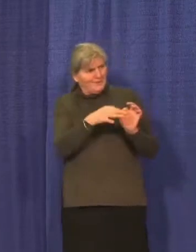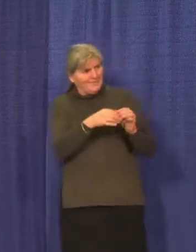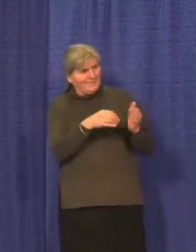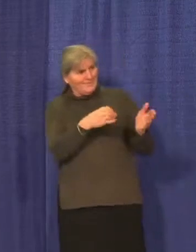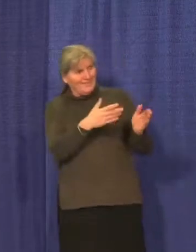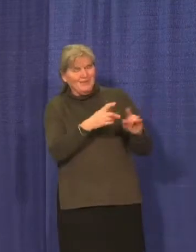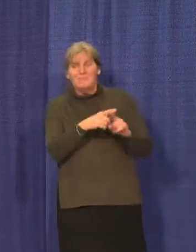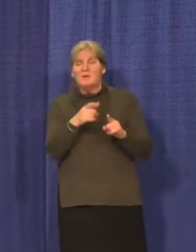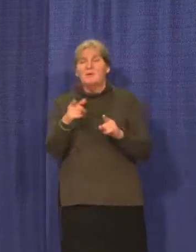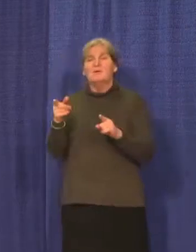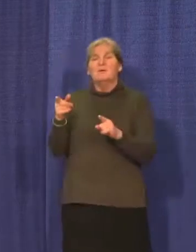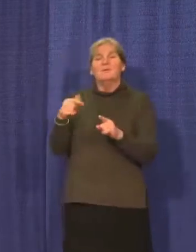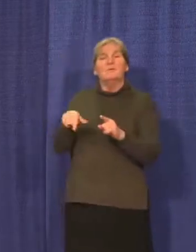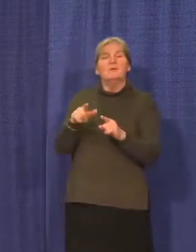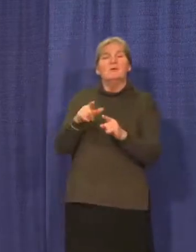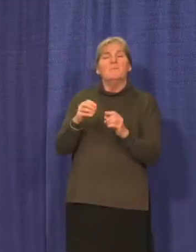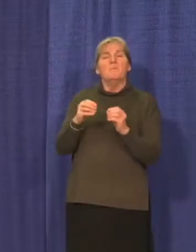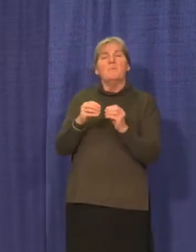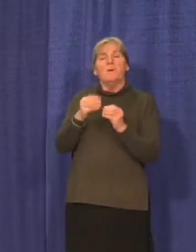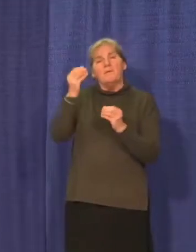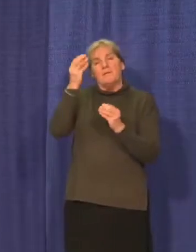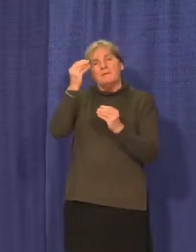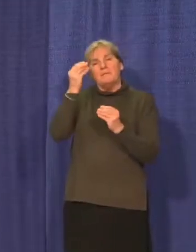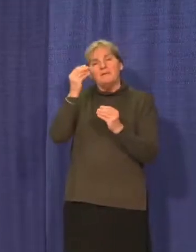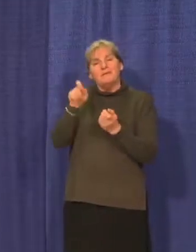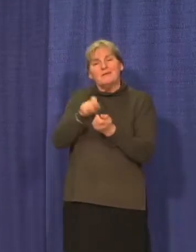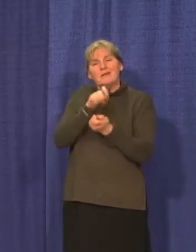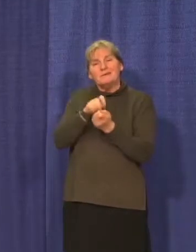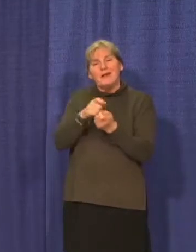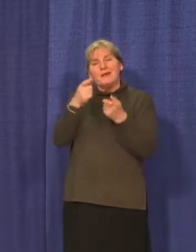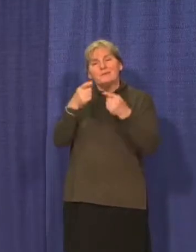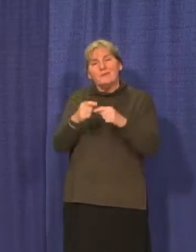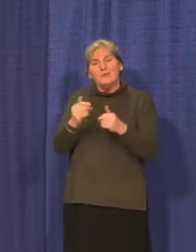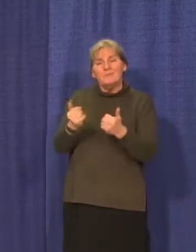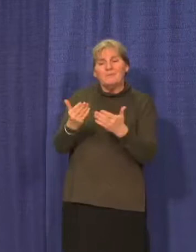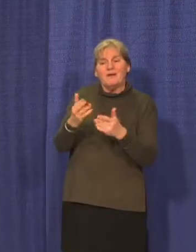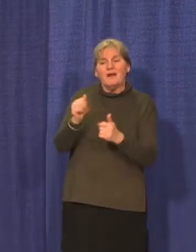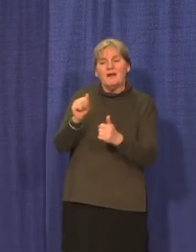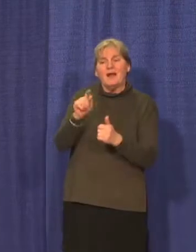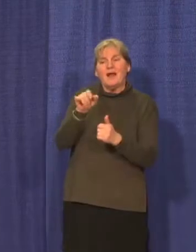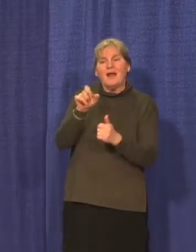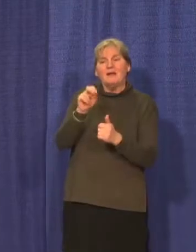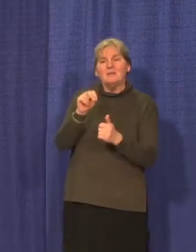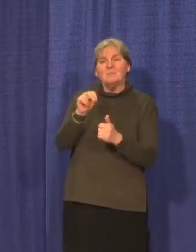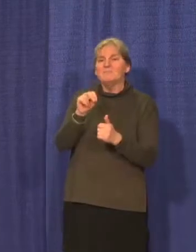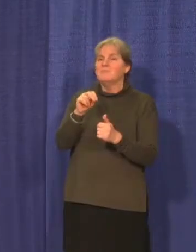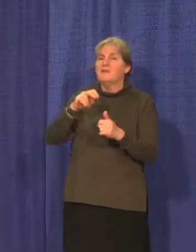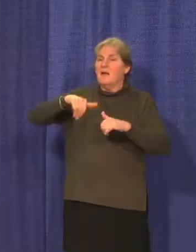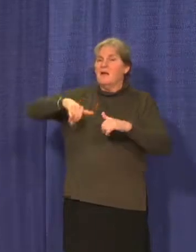share, Dr Hanley? We don't have information on one right now for Atlin but that commitment is still solid.